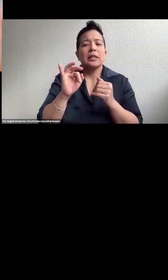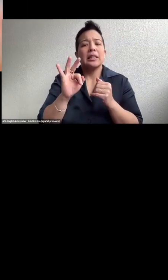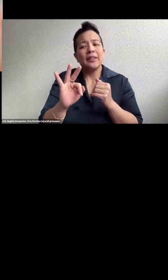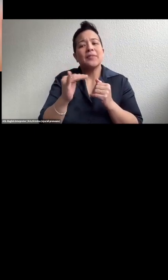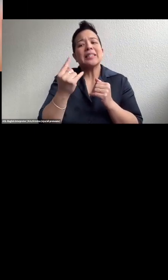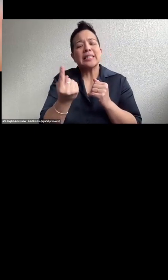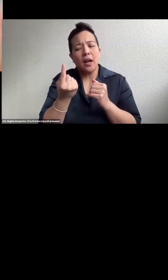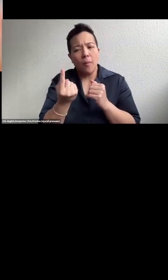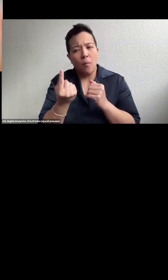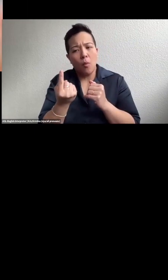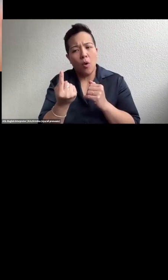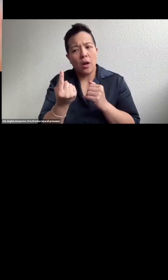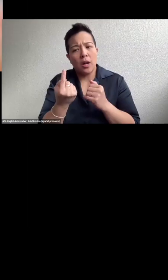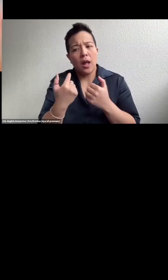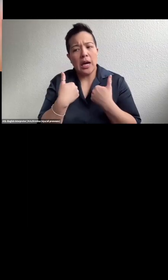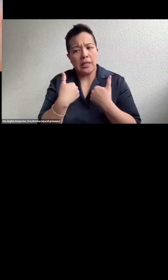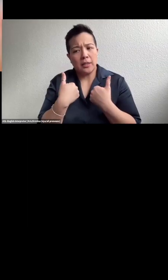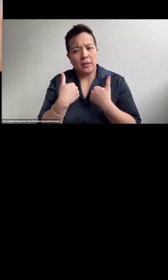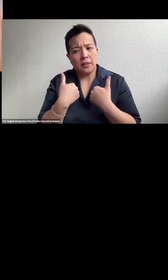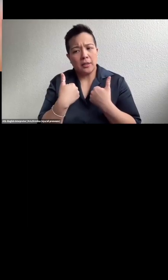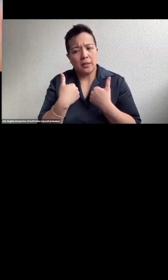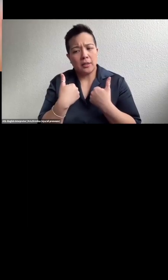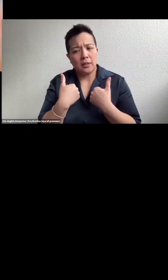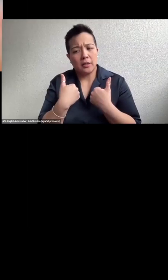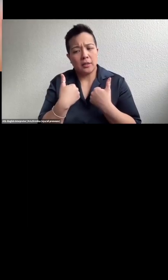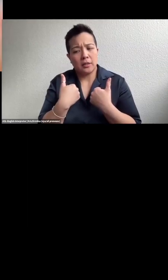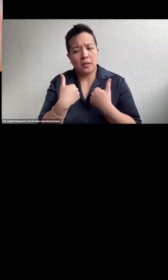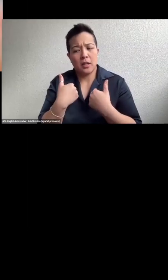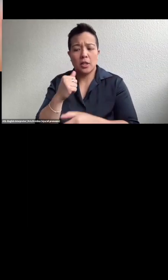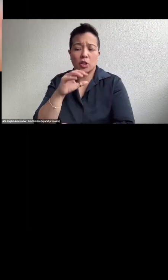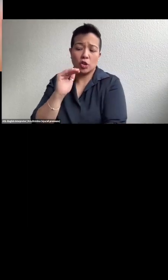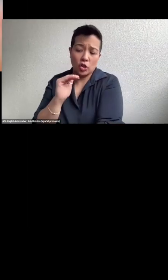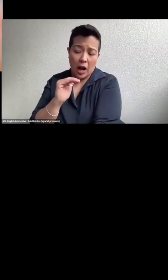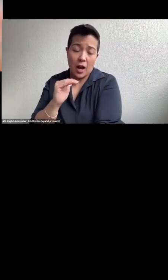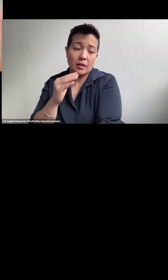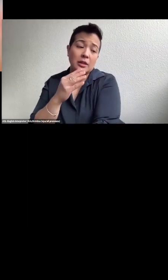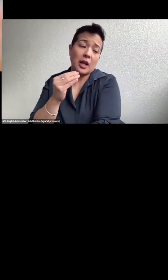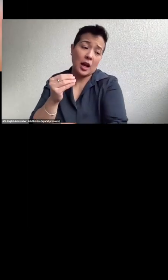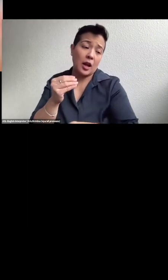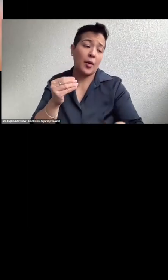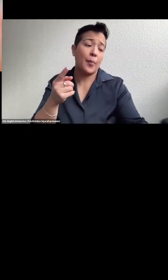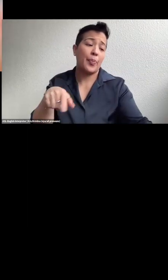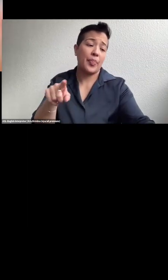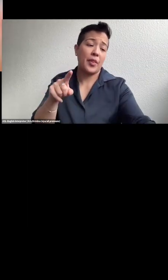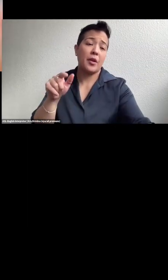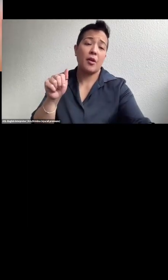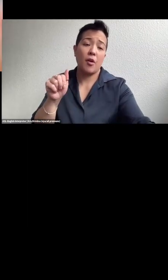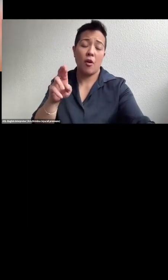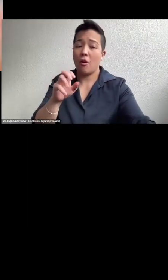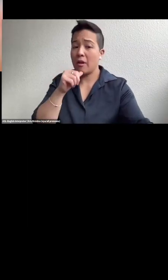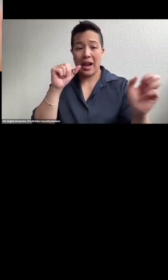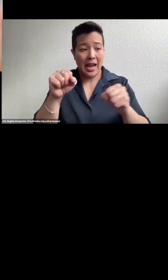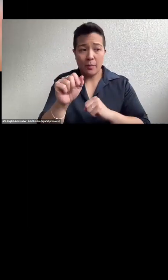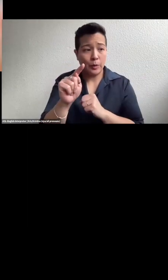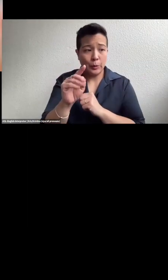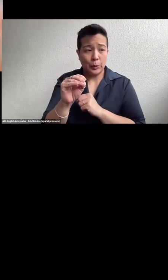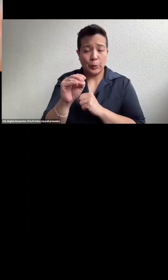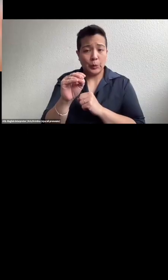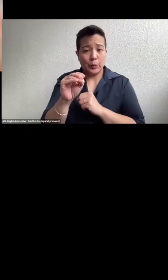has a child and they are unable to rear that